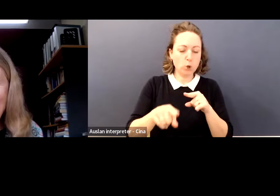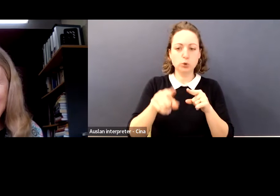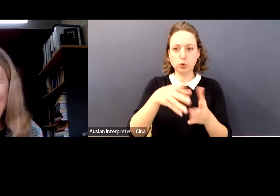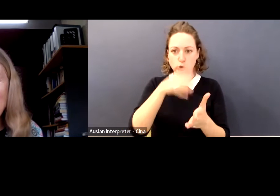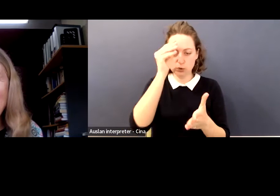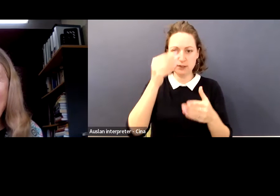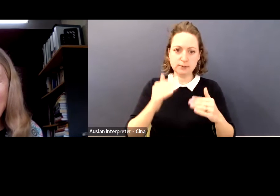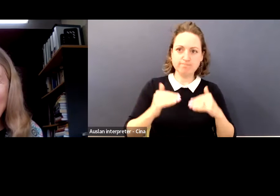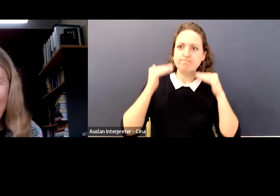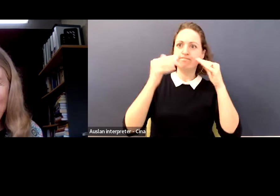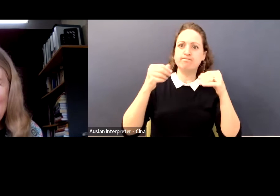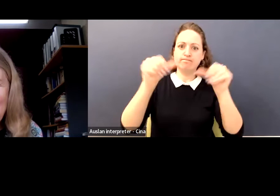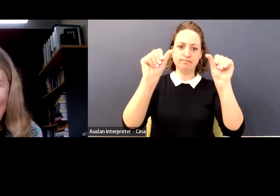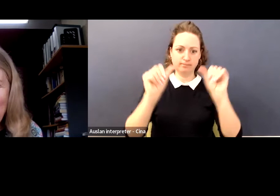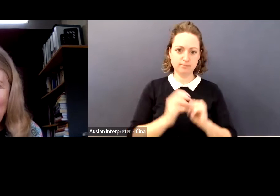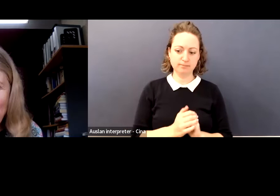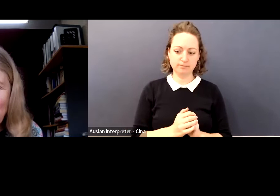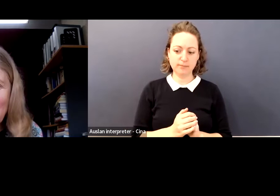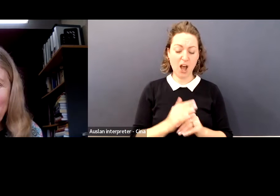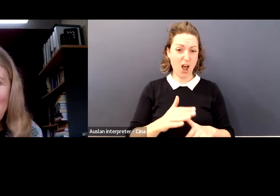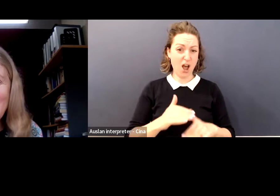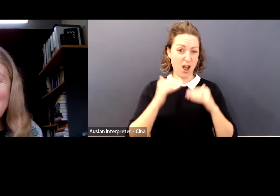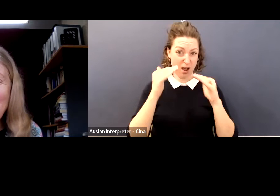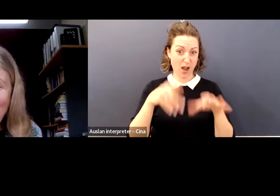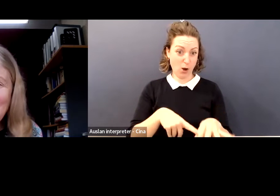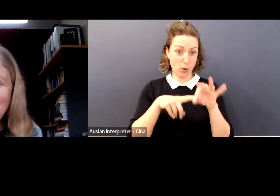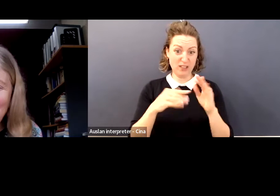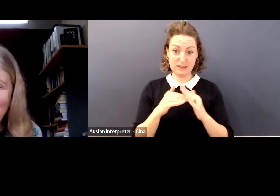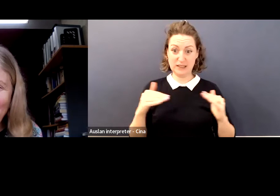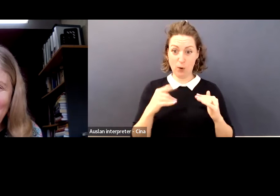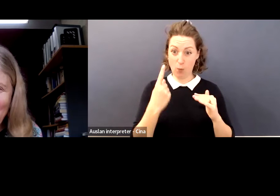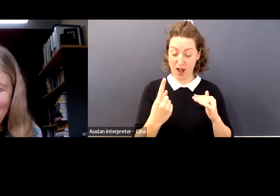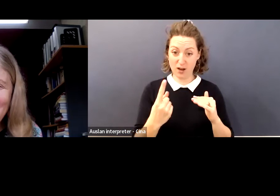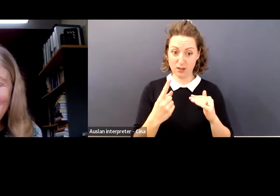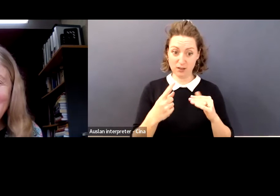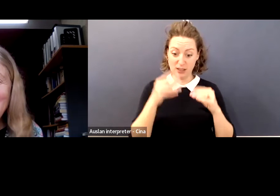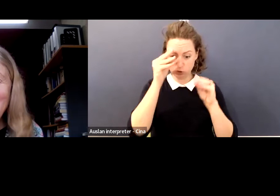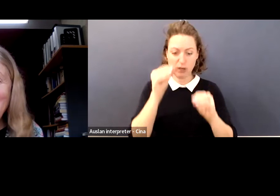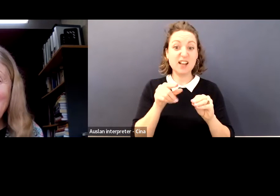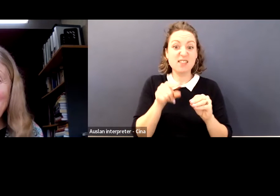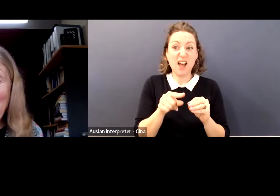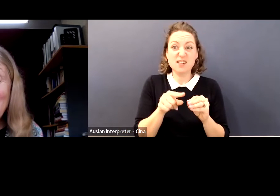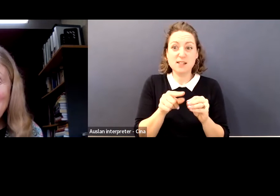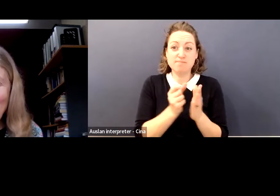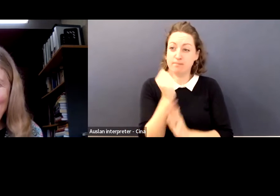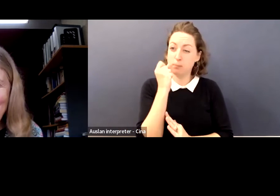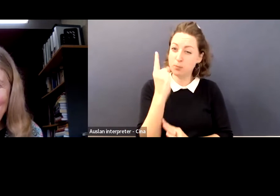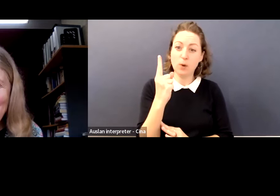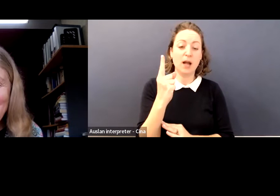many ways, high quality tier one instruction is the best intervention and accommodation